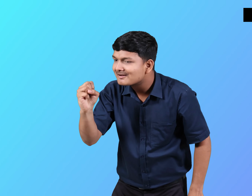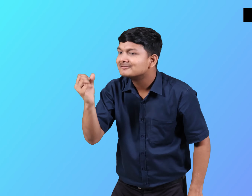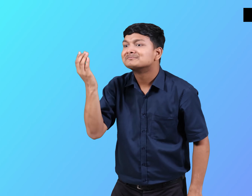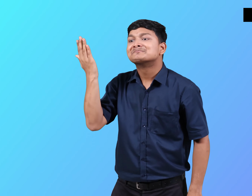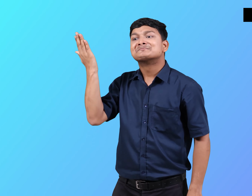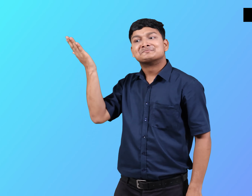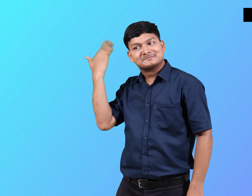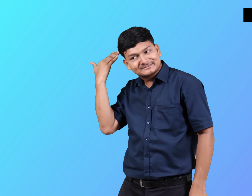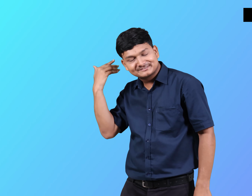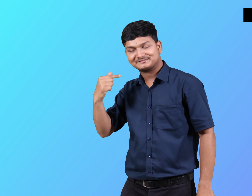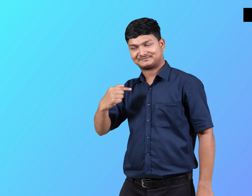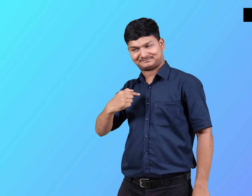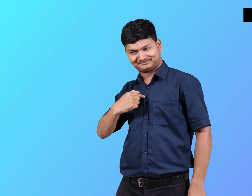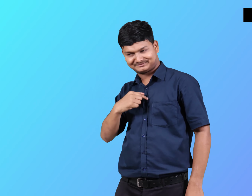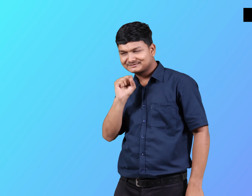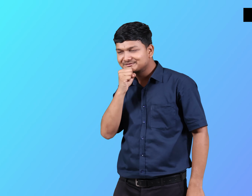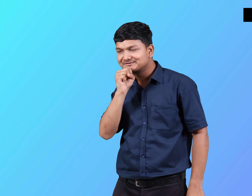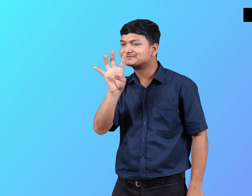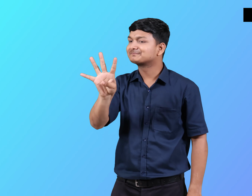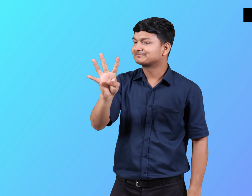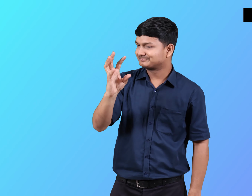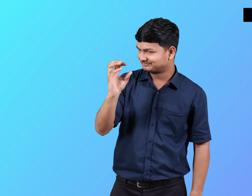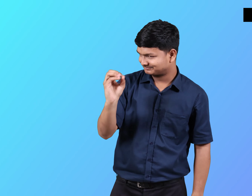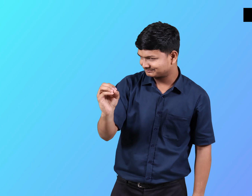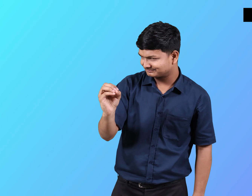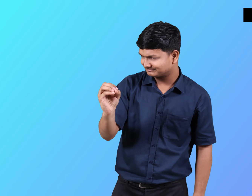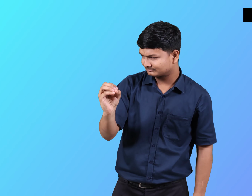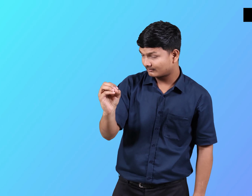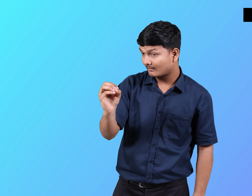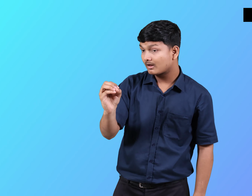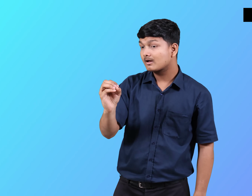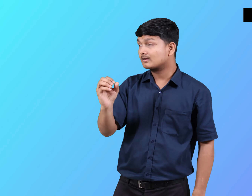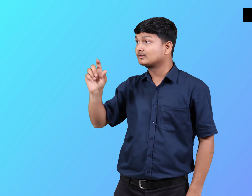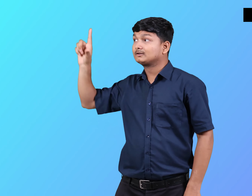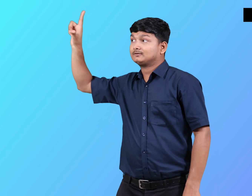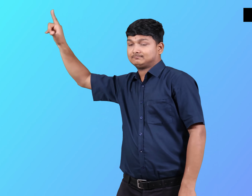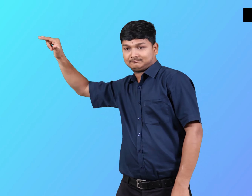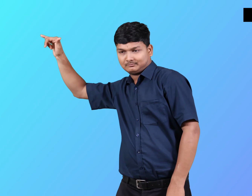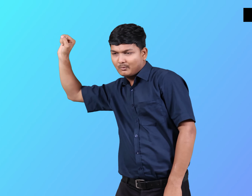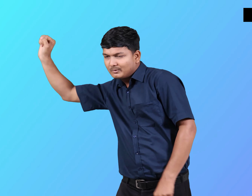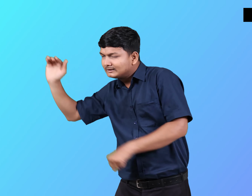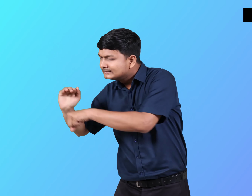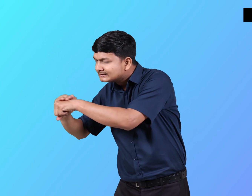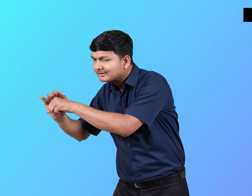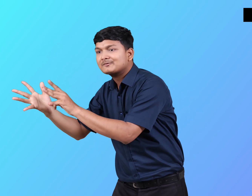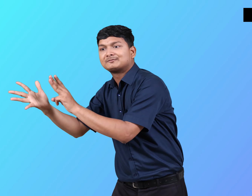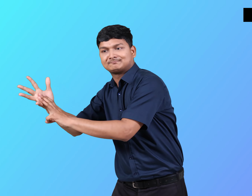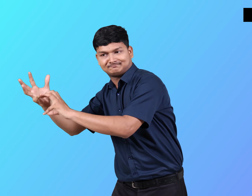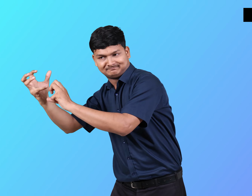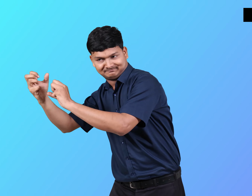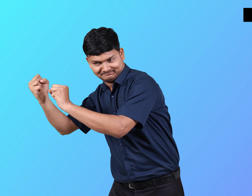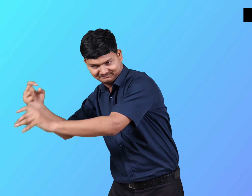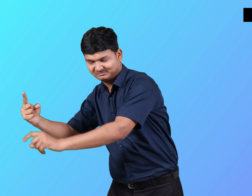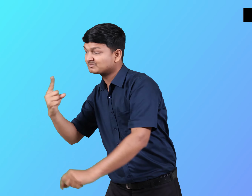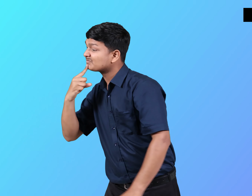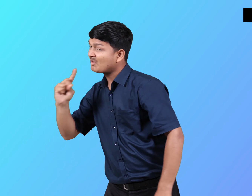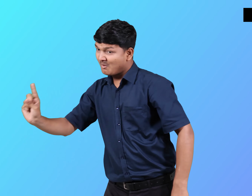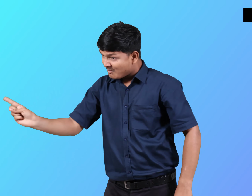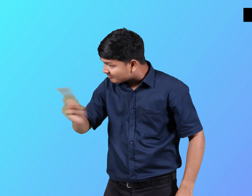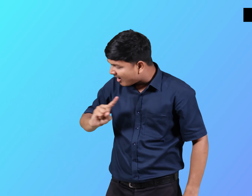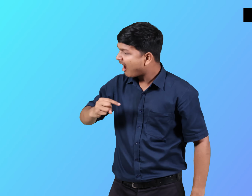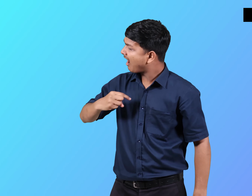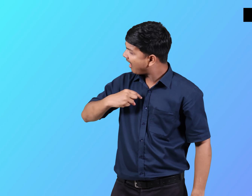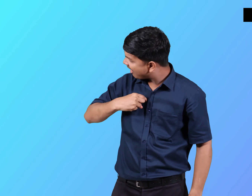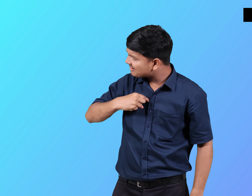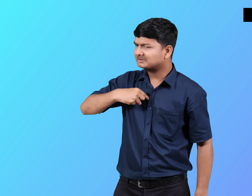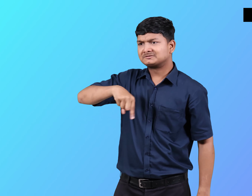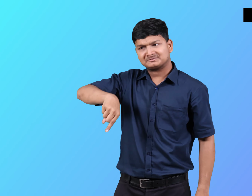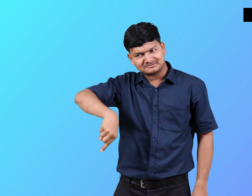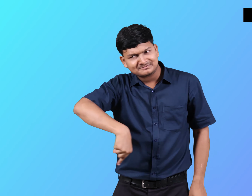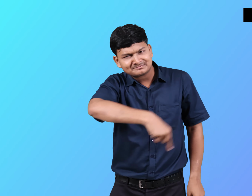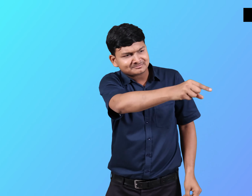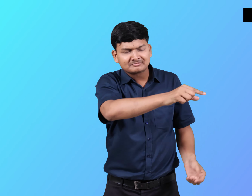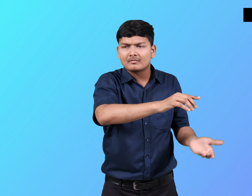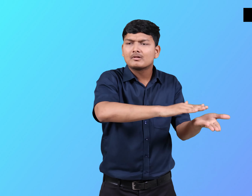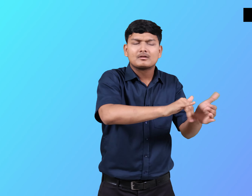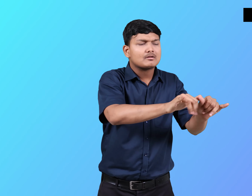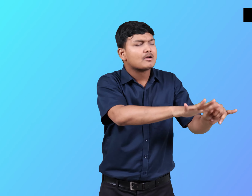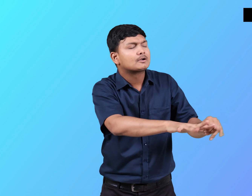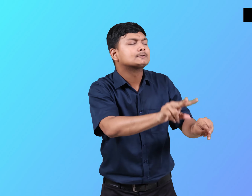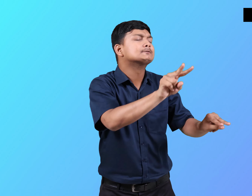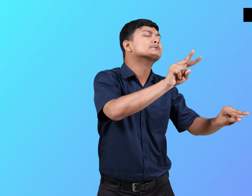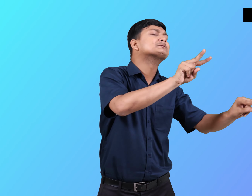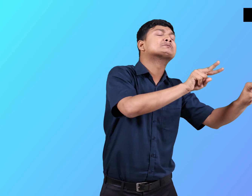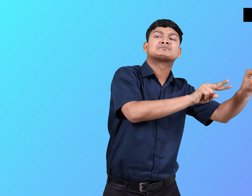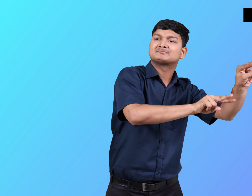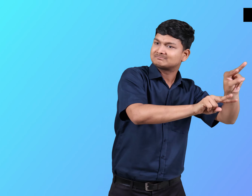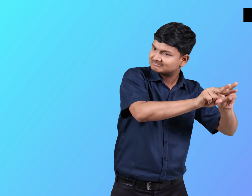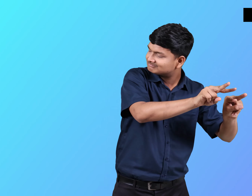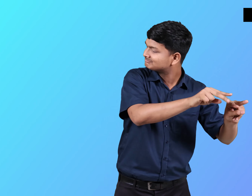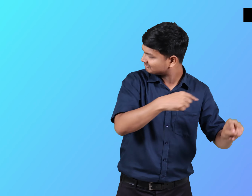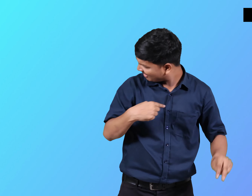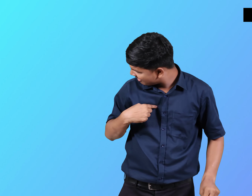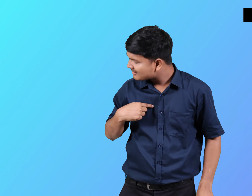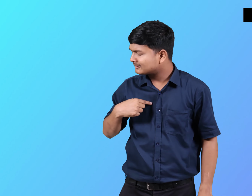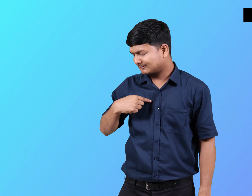The LORD’s servant Moses sent me to look at the land where we were going. I was 40 years old at that time. When I came back, I told Moses what I thought about the land.